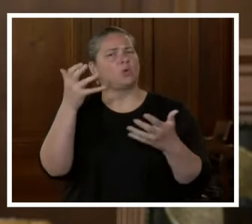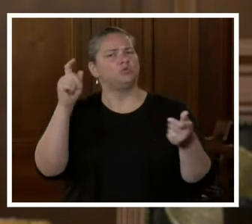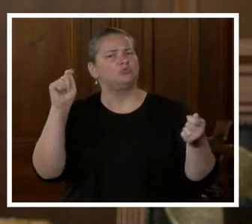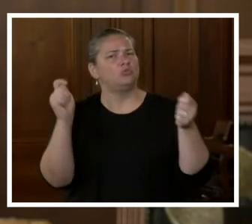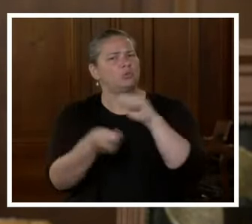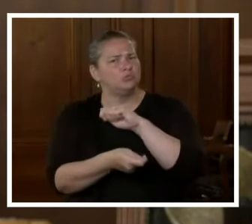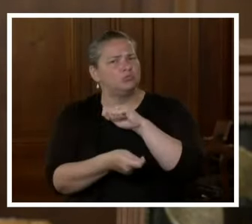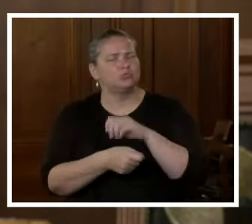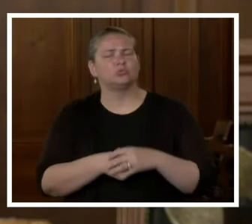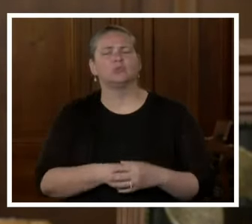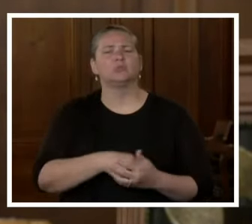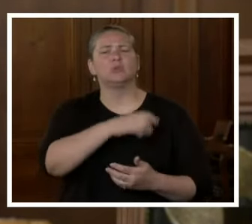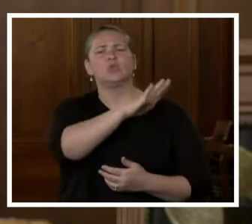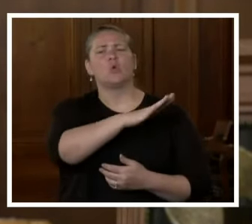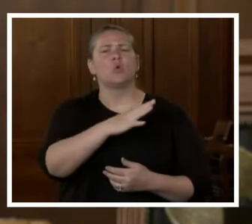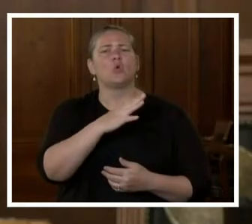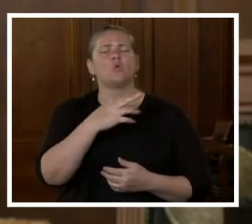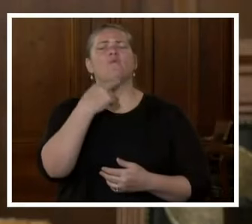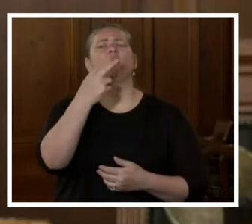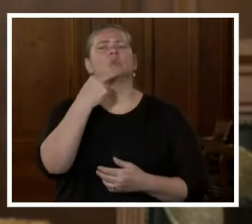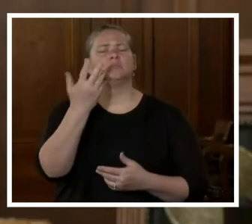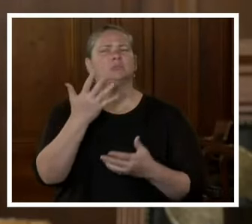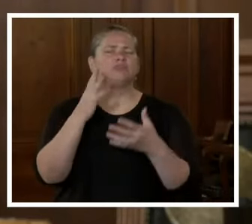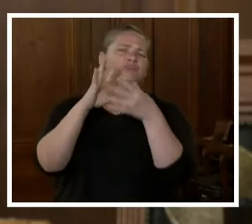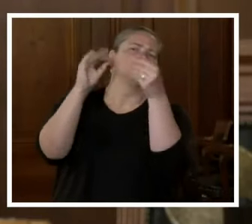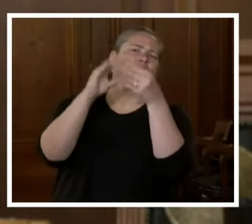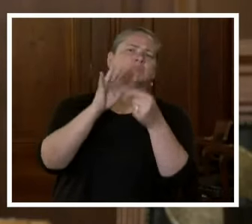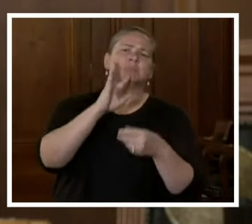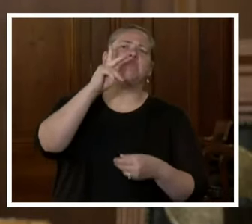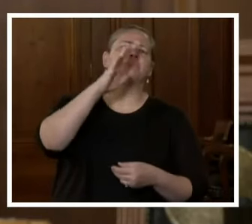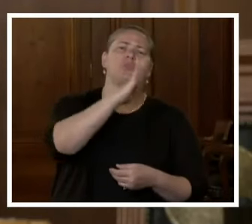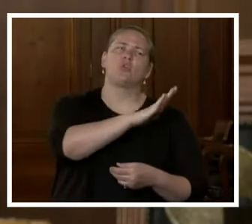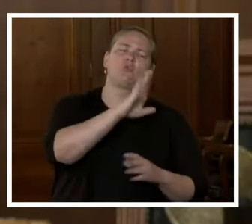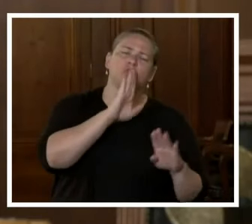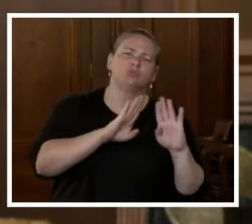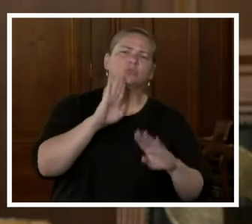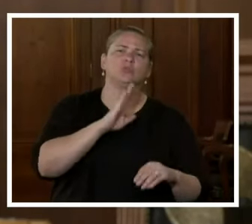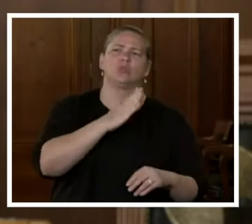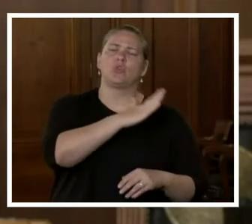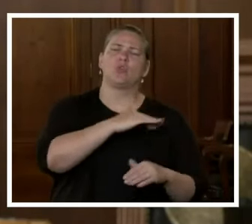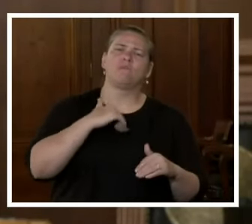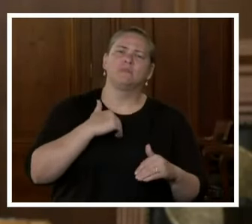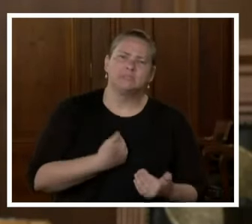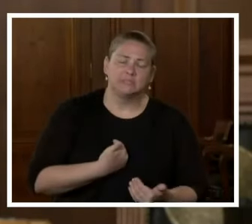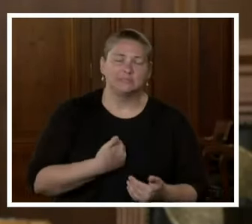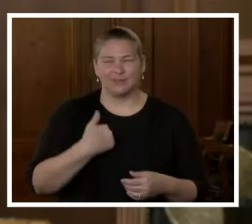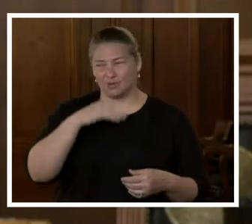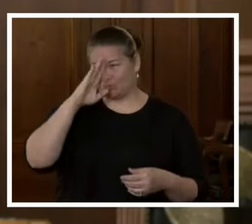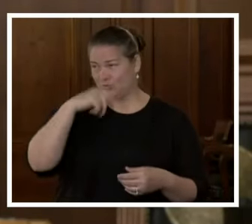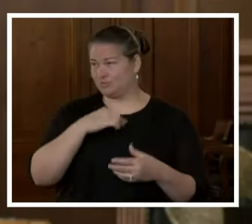IT'S ONE THAT I'VE KNOWN ABOUT FOR A WHILE.